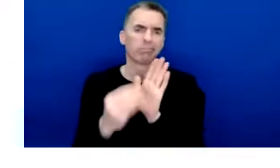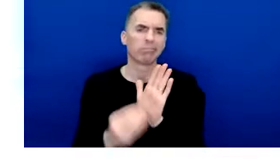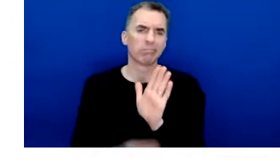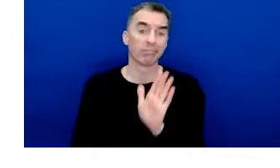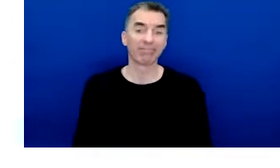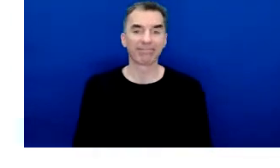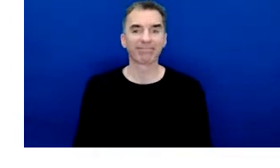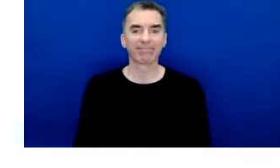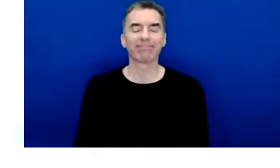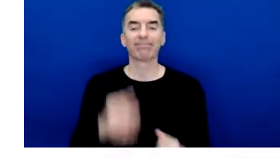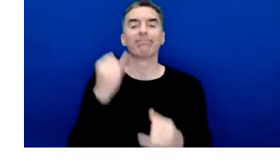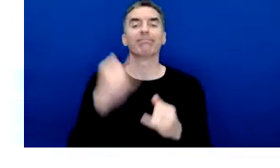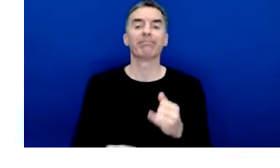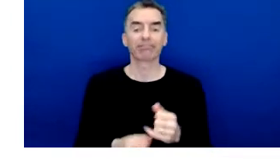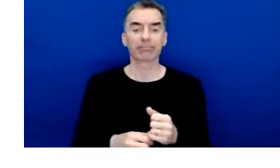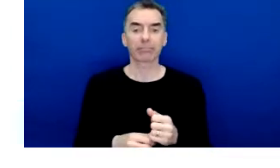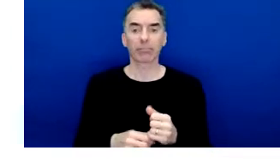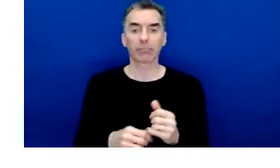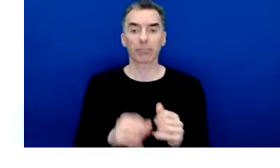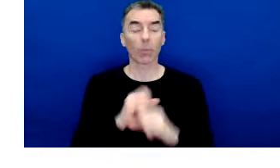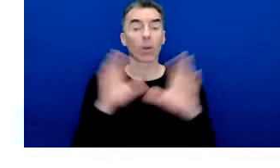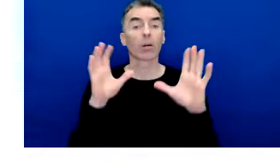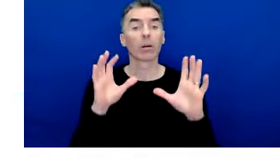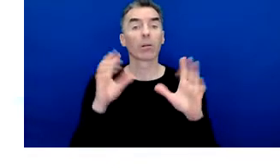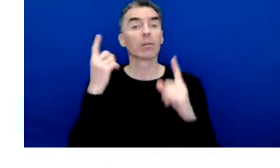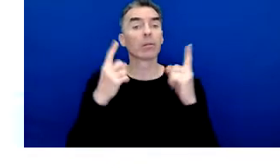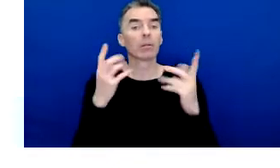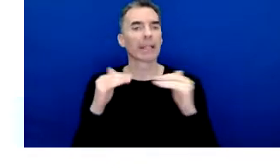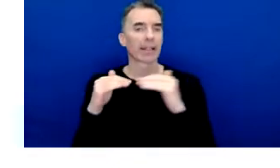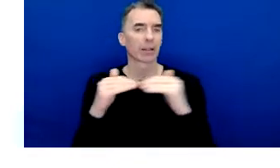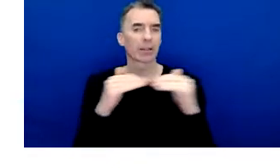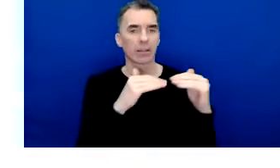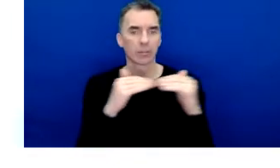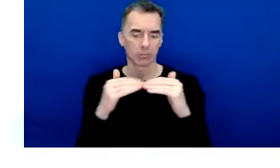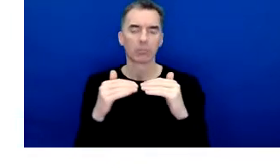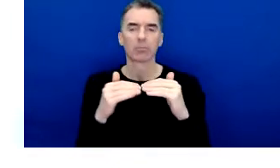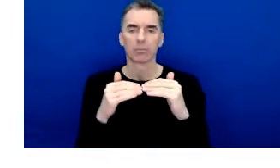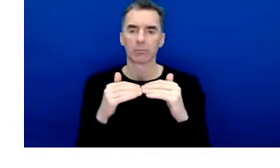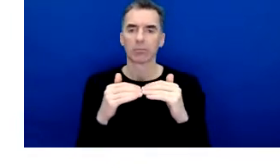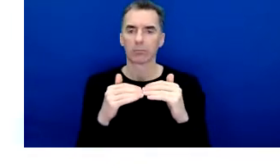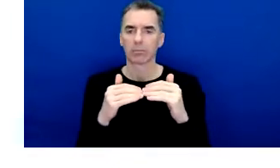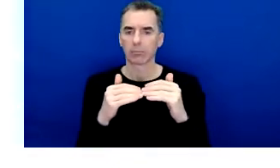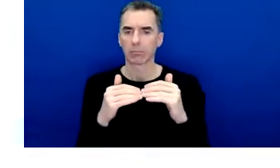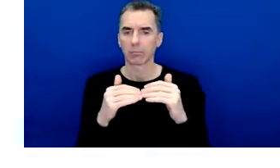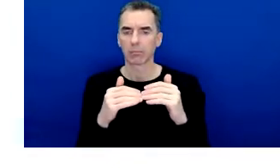And then finally, just the equity considerations that you're going to want to have once your syllabus is completed.